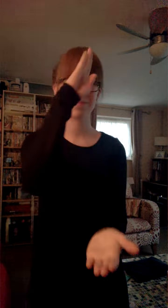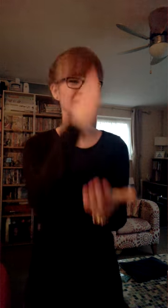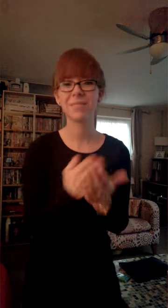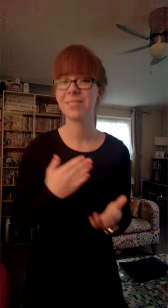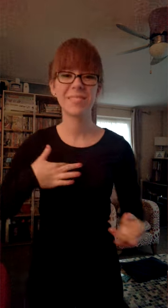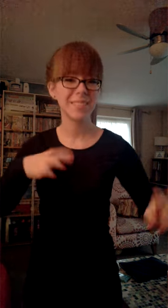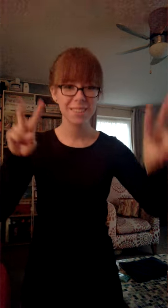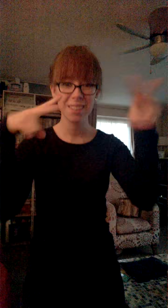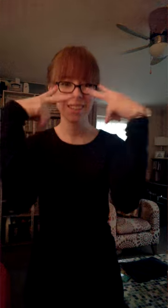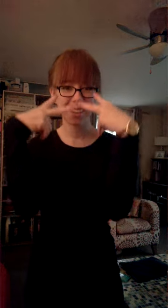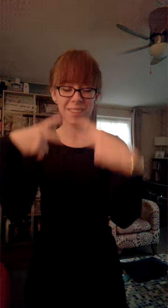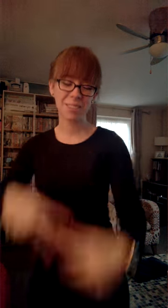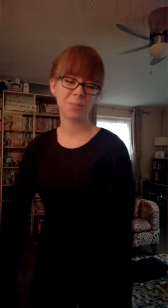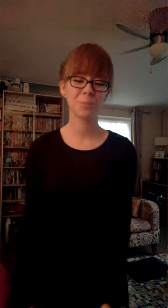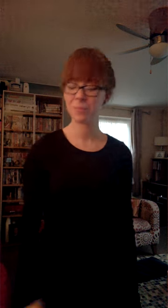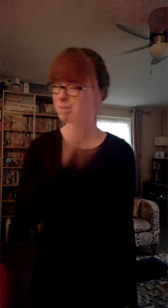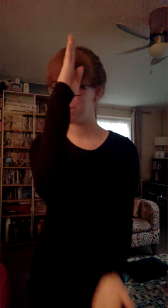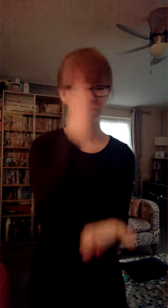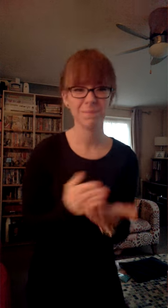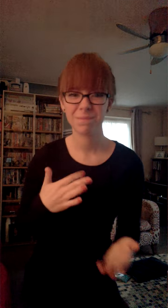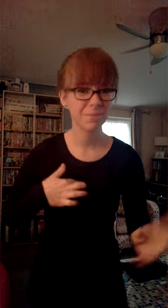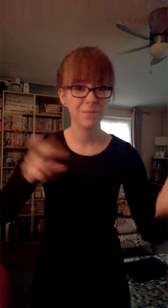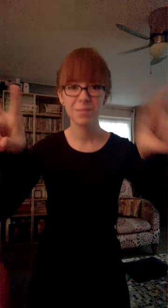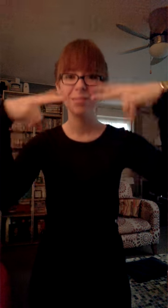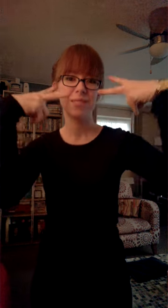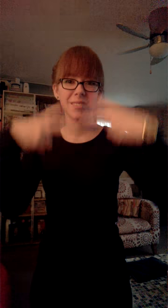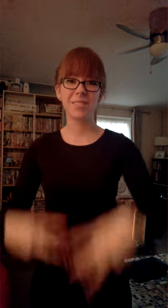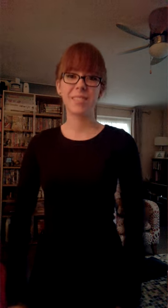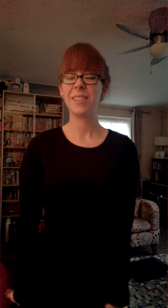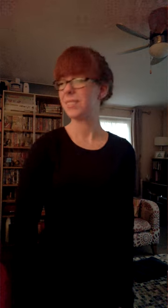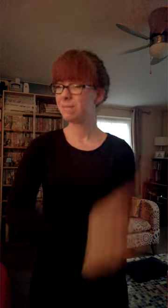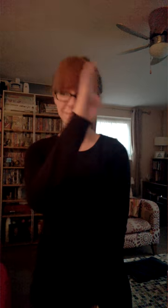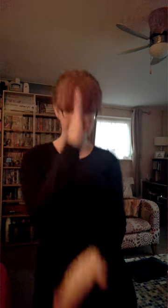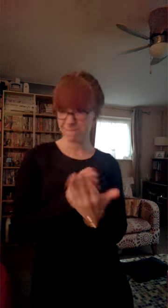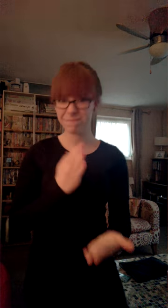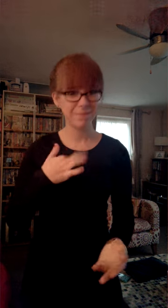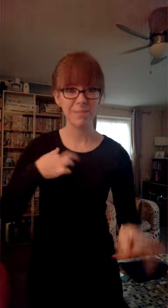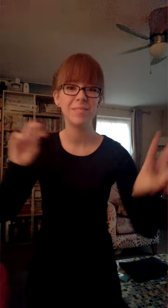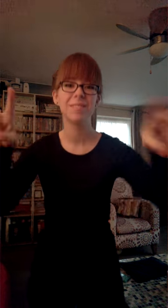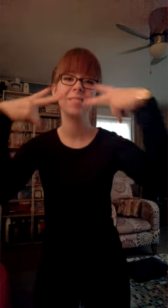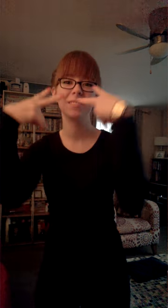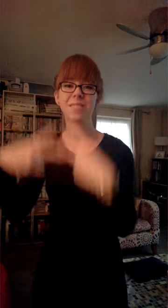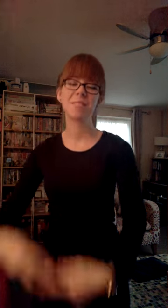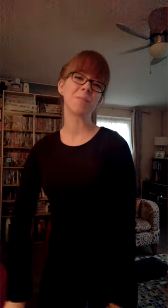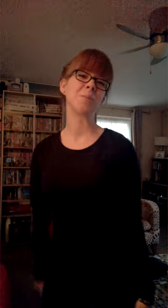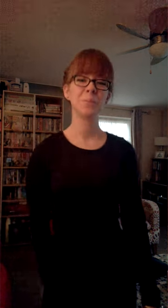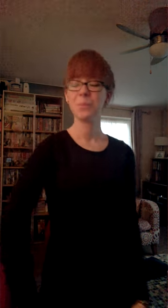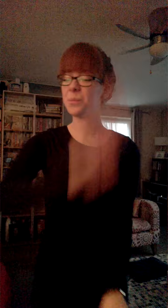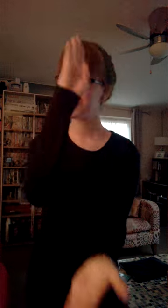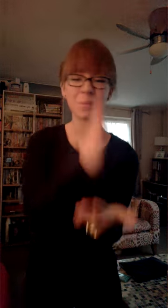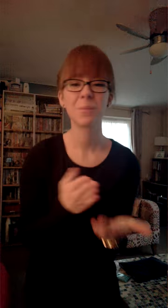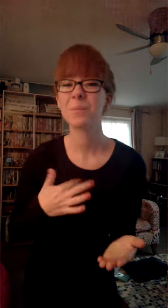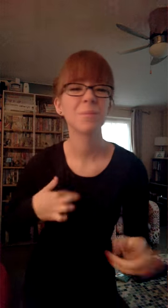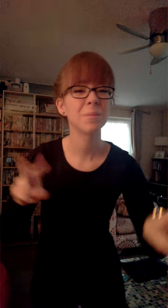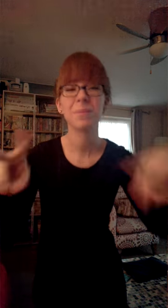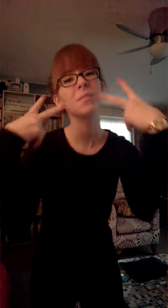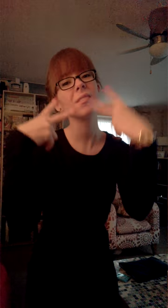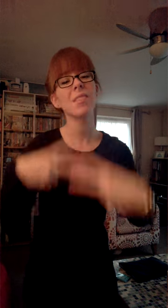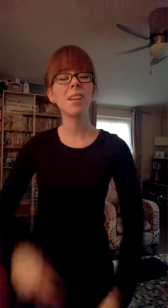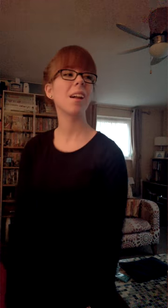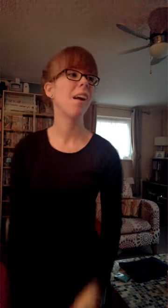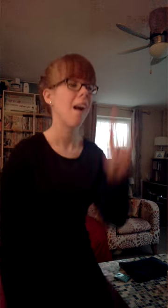Don't believe me just watch Don't believe me just watch